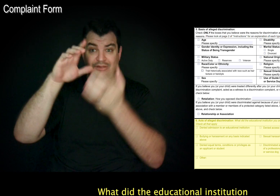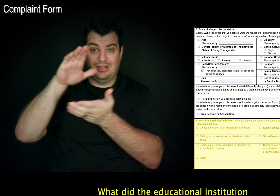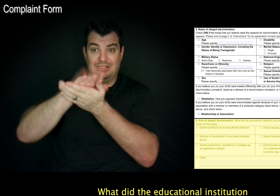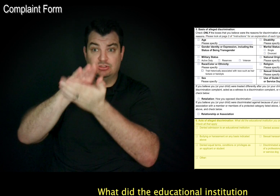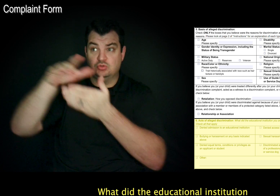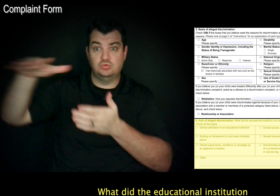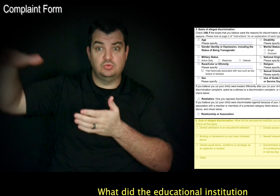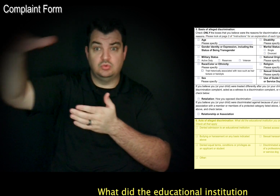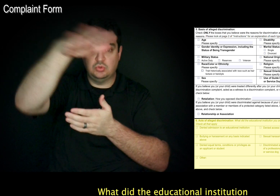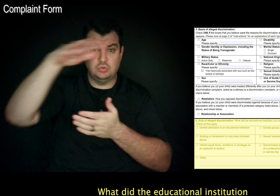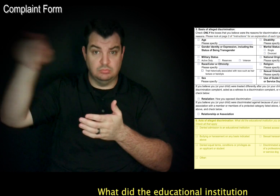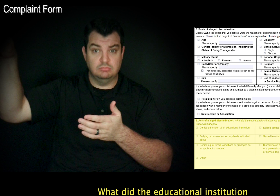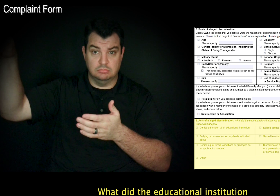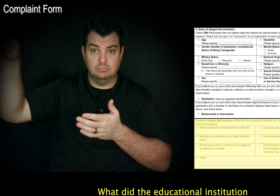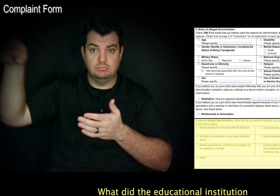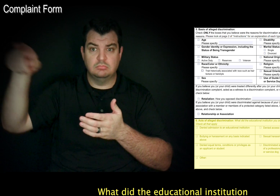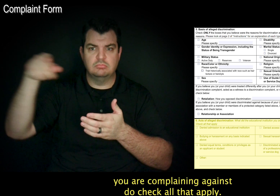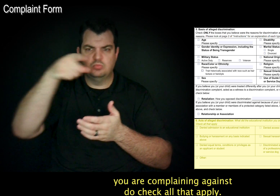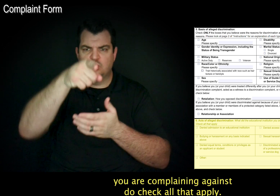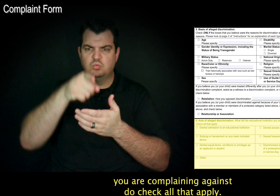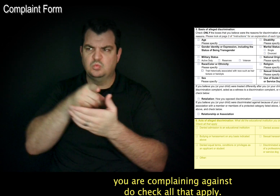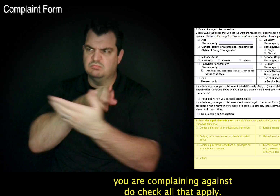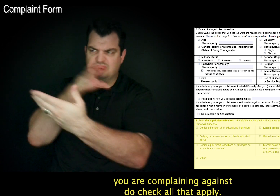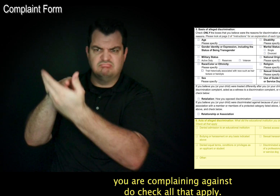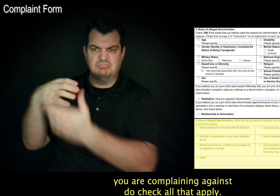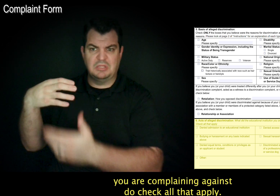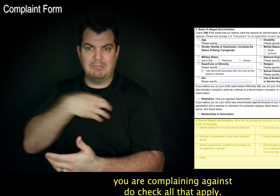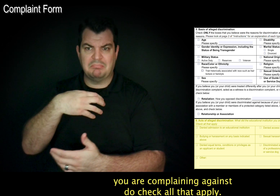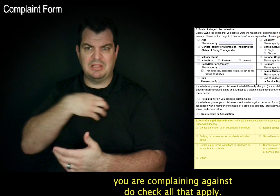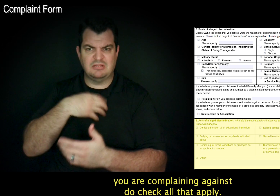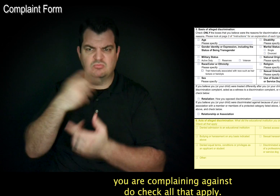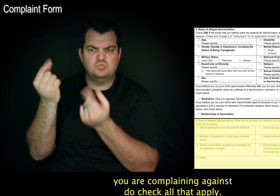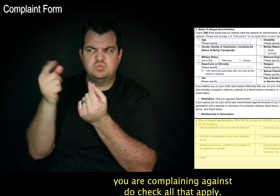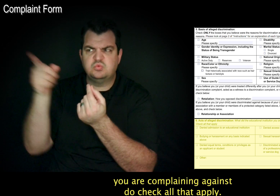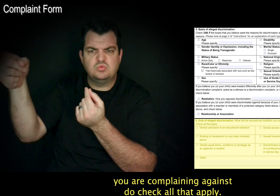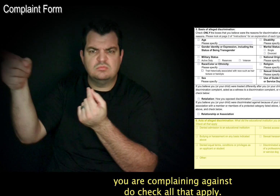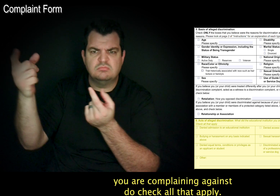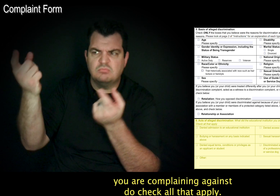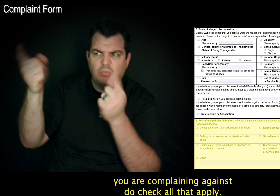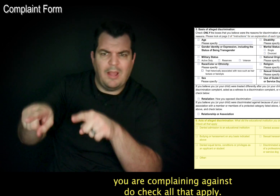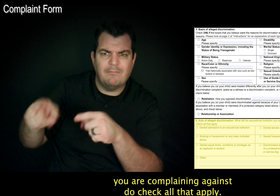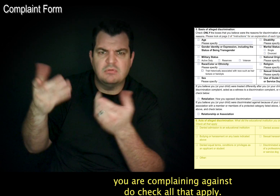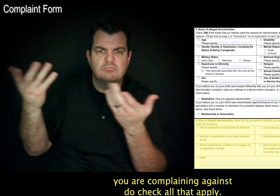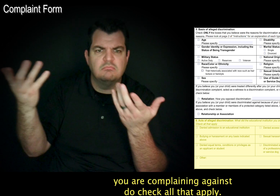What did the educational institution you are complaining against do check all that apply.